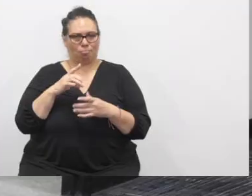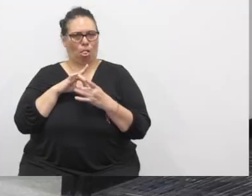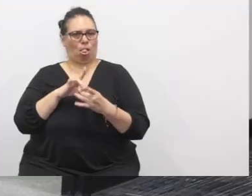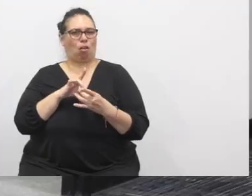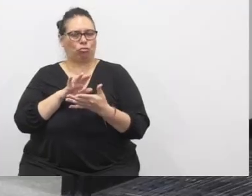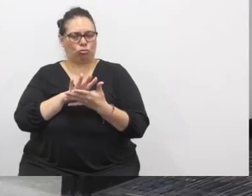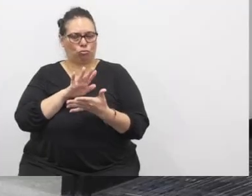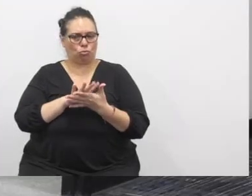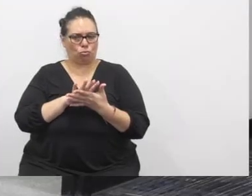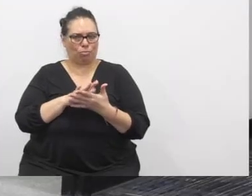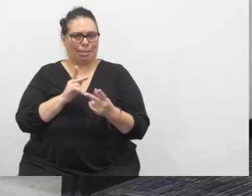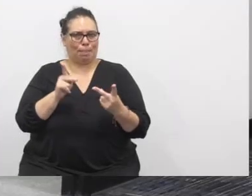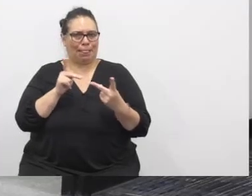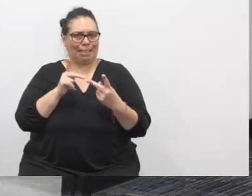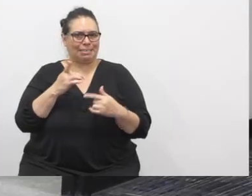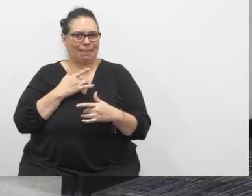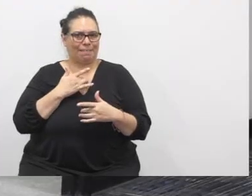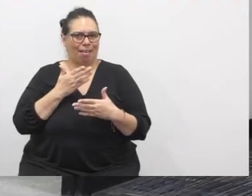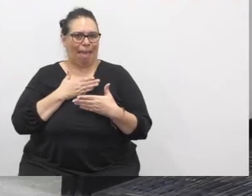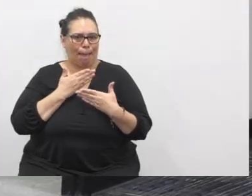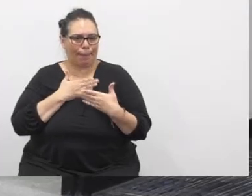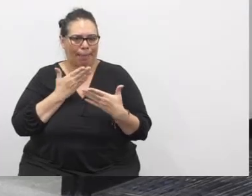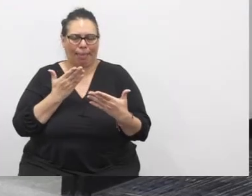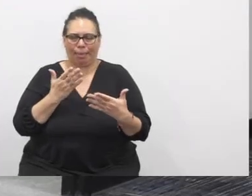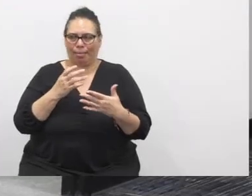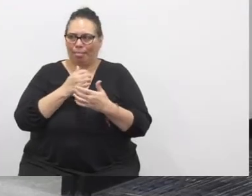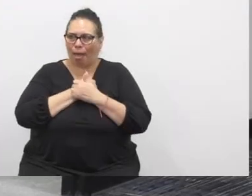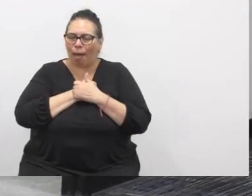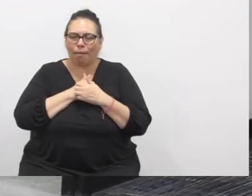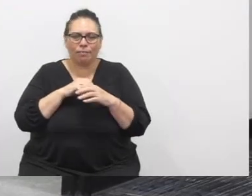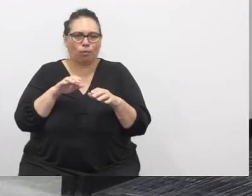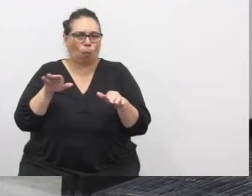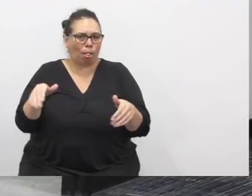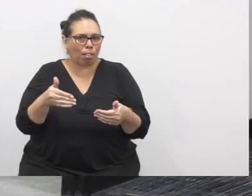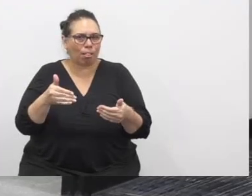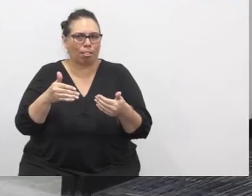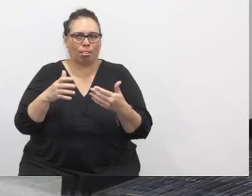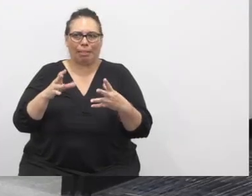this is the place where I feel happy, I feel loved, I feel welcomed, I feel accepted,